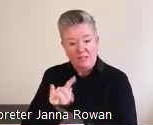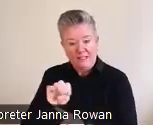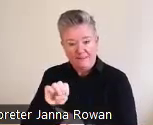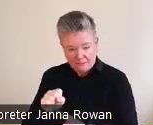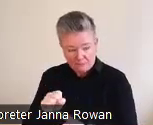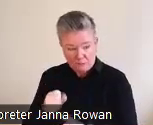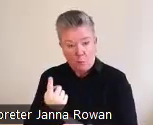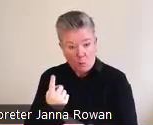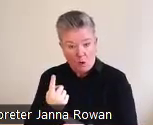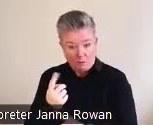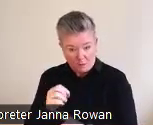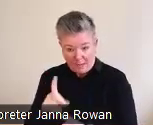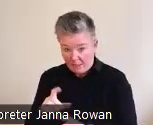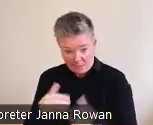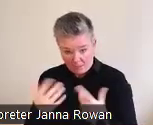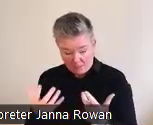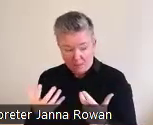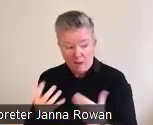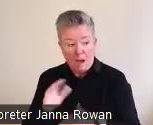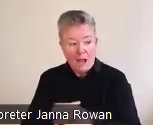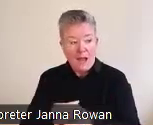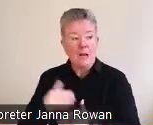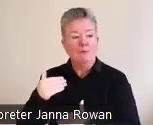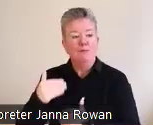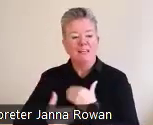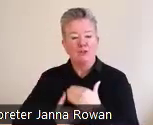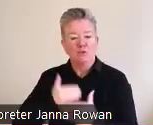One of those documents is on procedural compliance